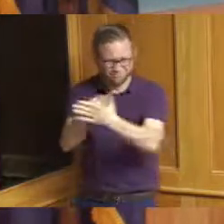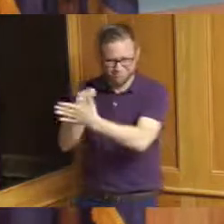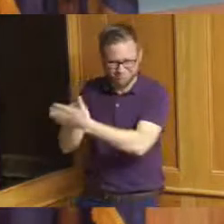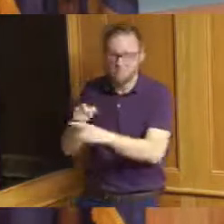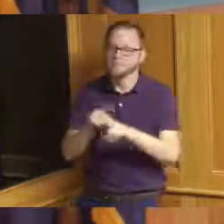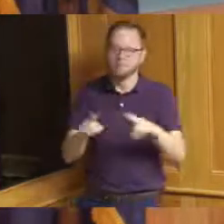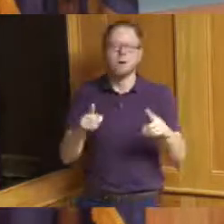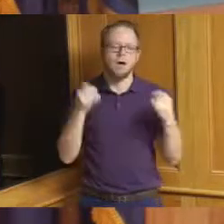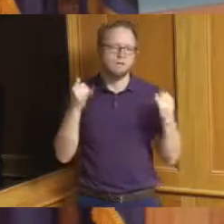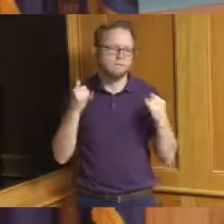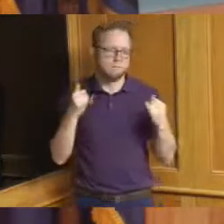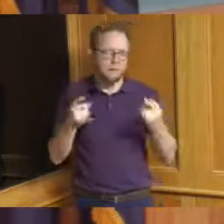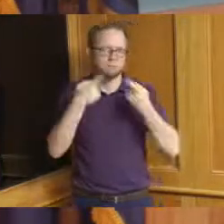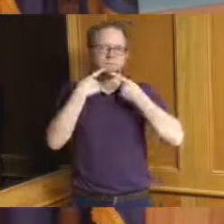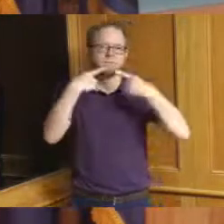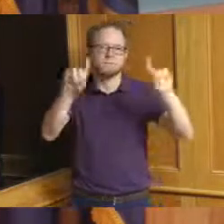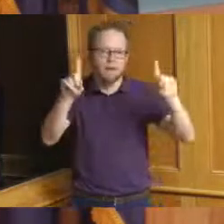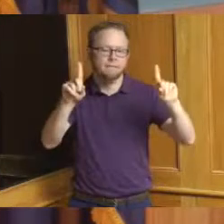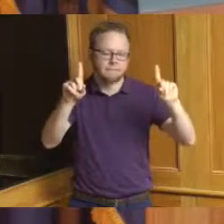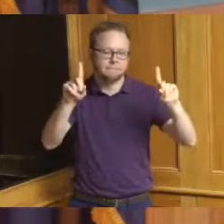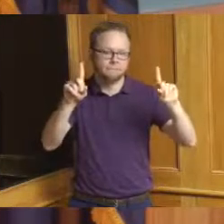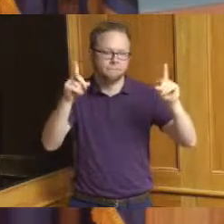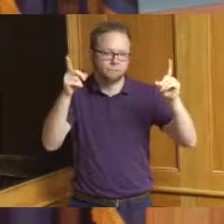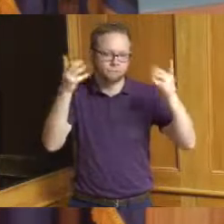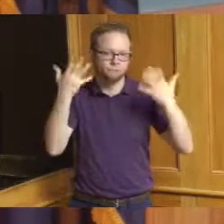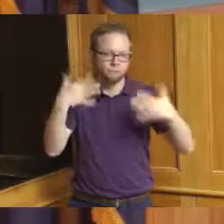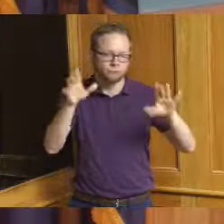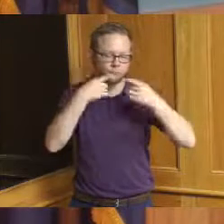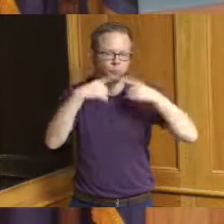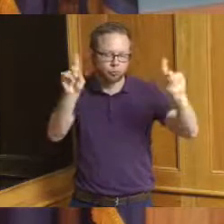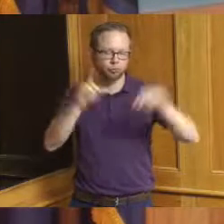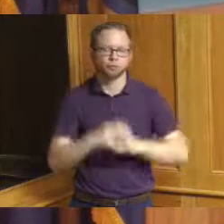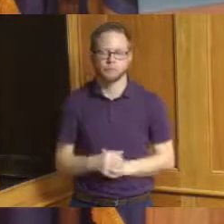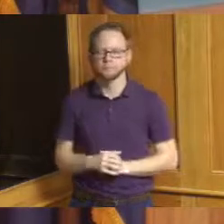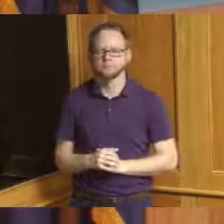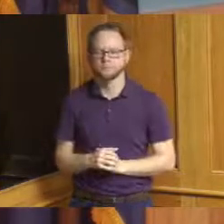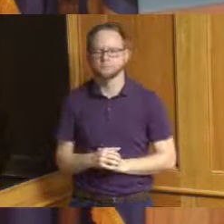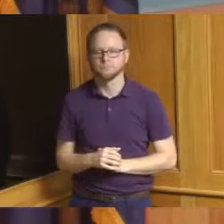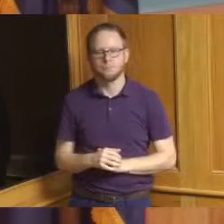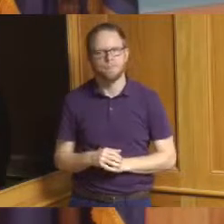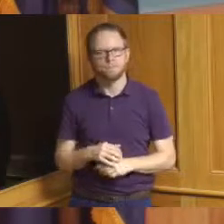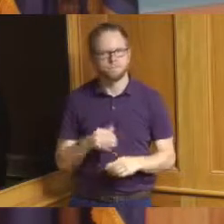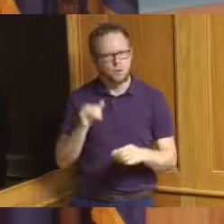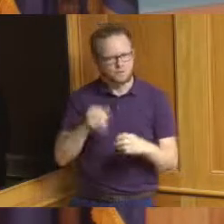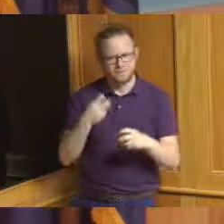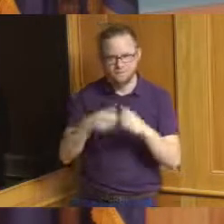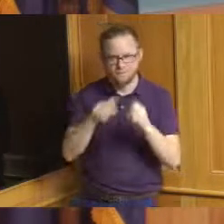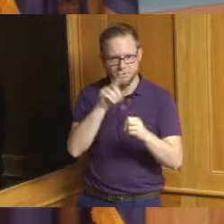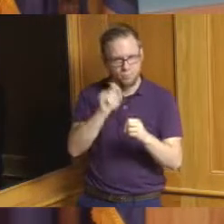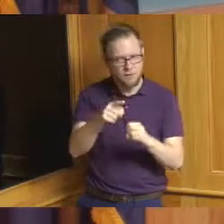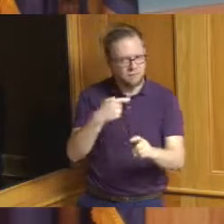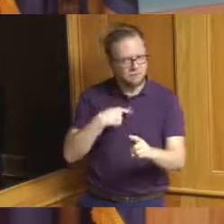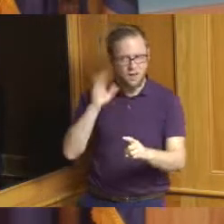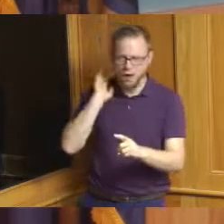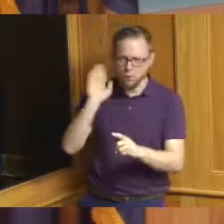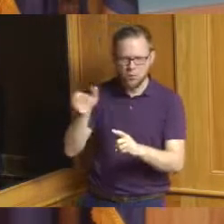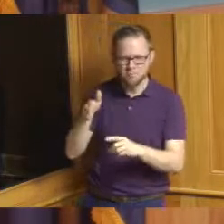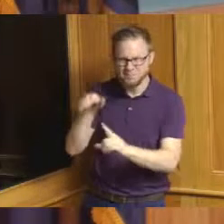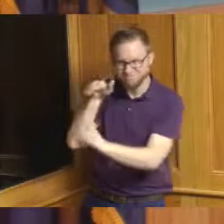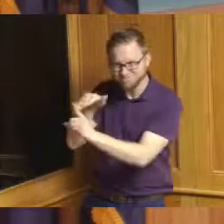tough questions that I'm going to continue to ask going into the new year because we need help now